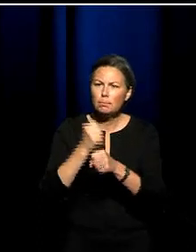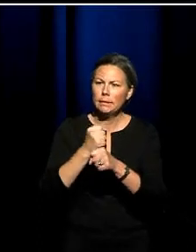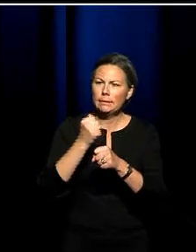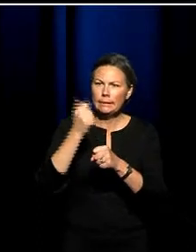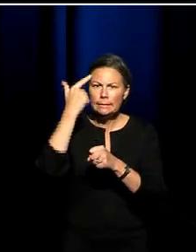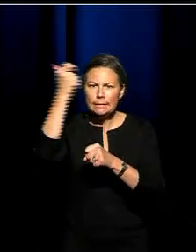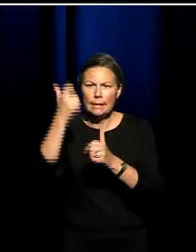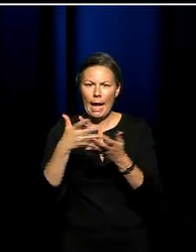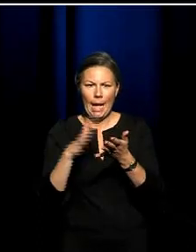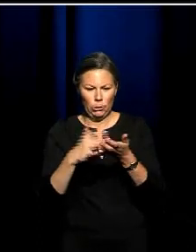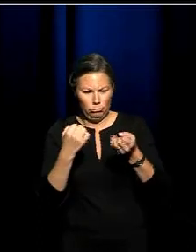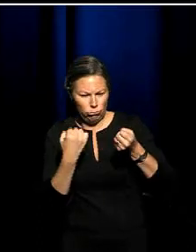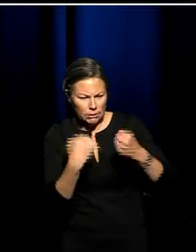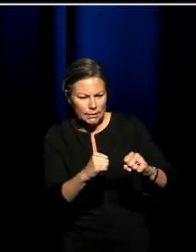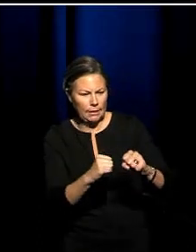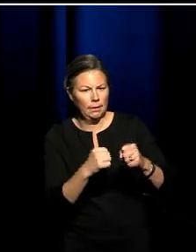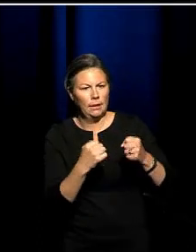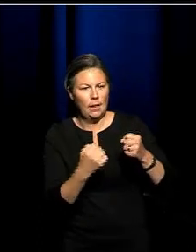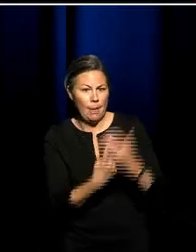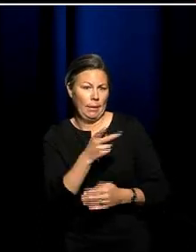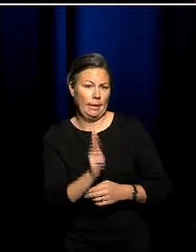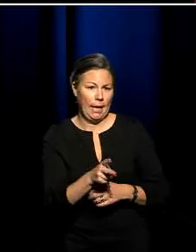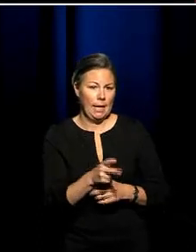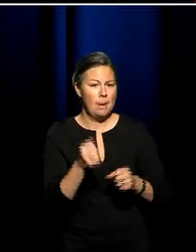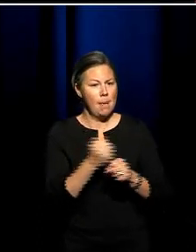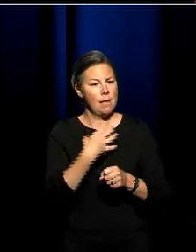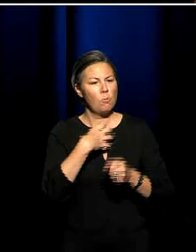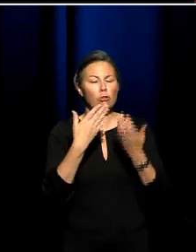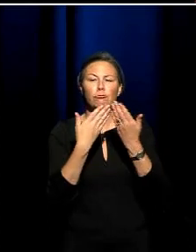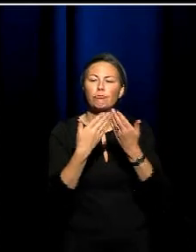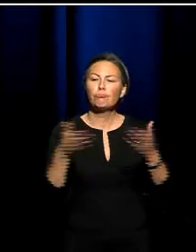people with disability and to promote a more inclusive society. With the active